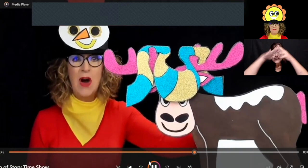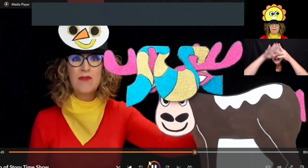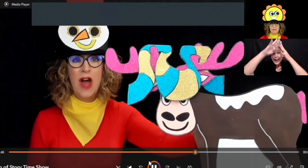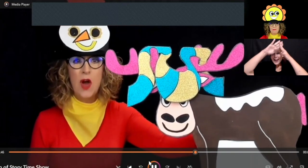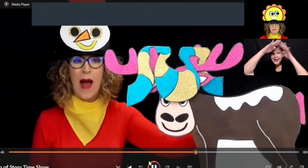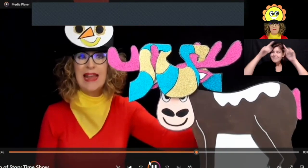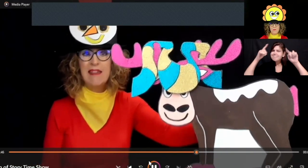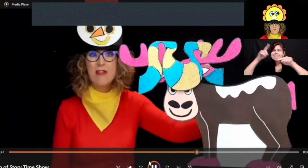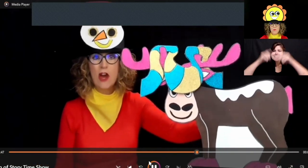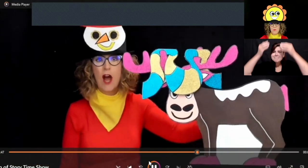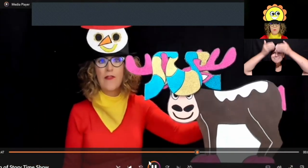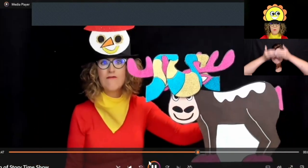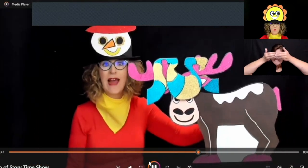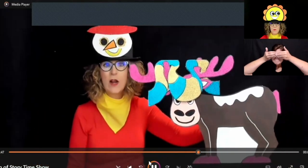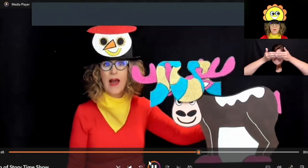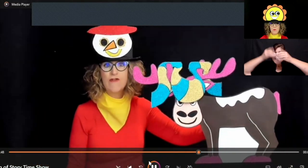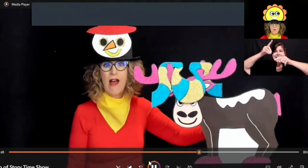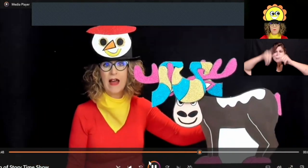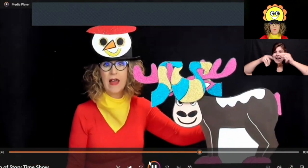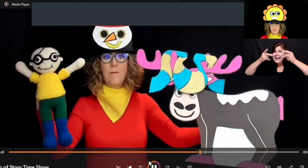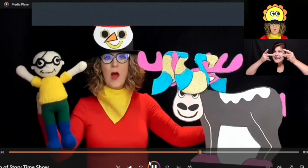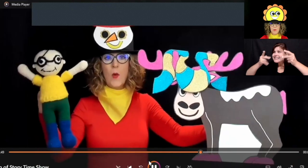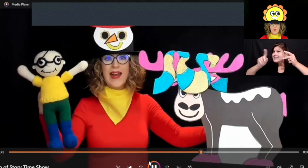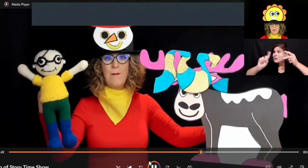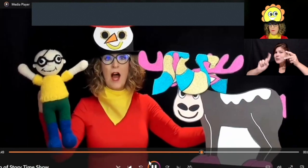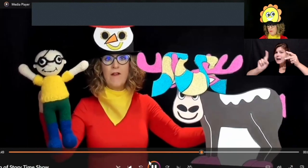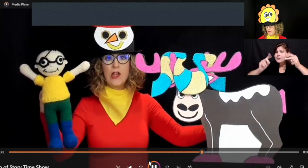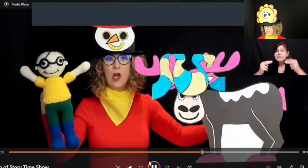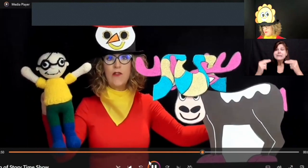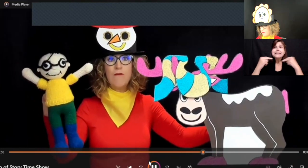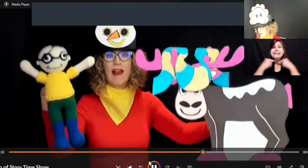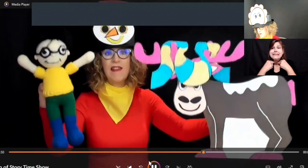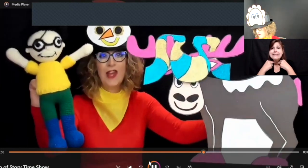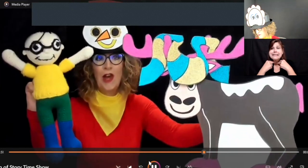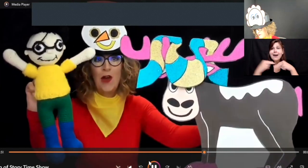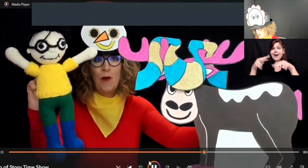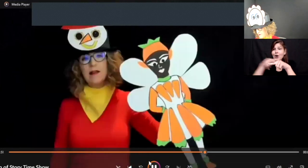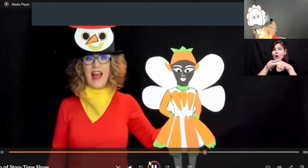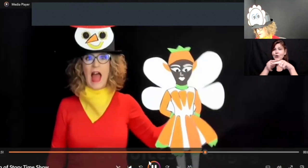Oh no! And he's stuck on the railway track. Quickly, Marvin, to the rescue!